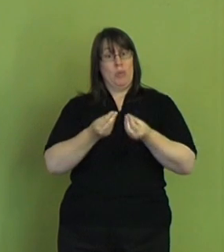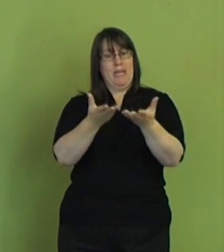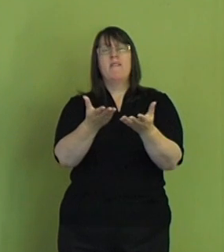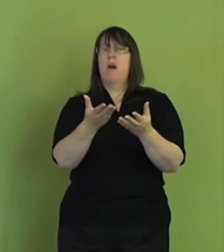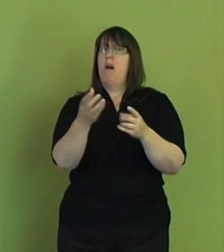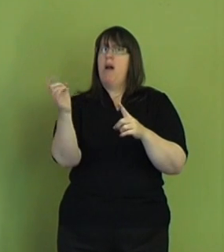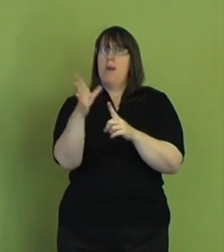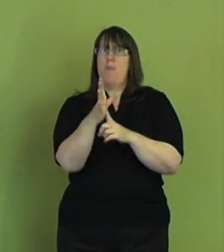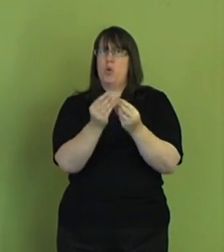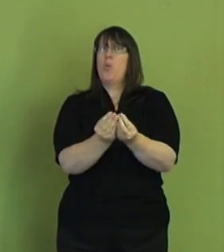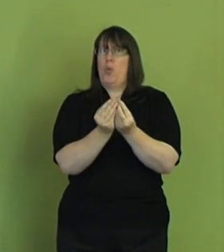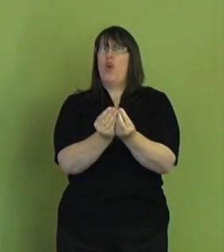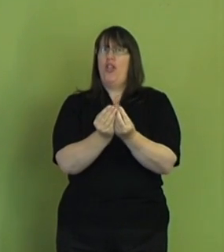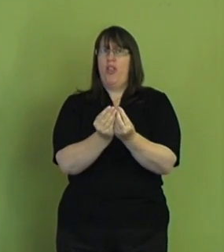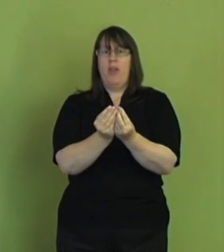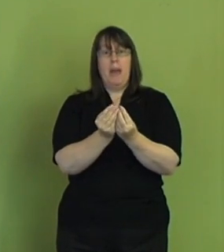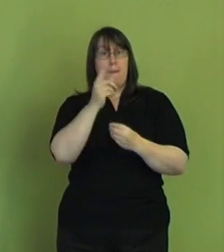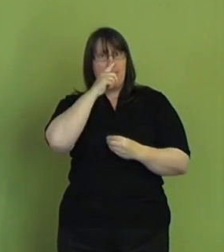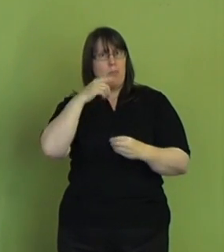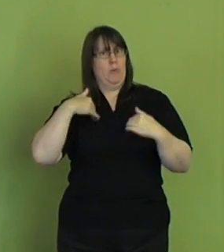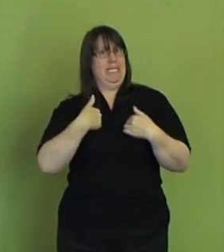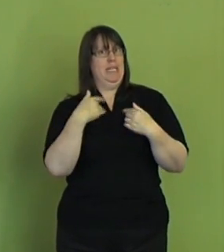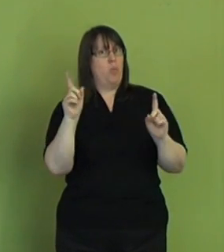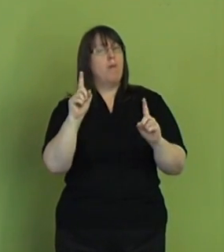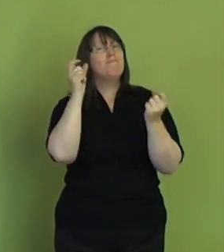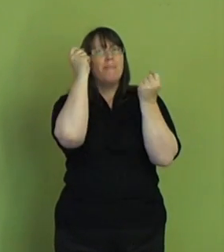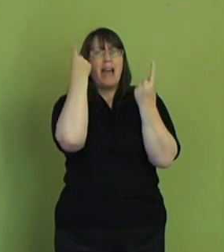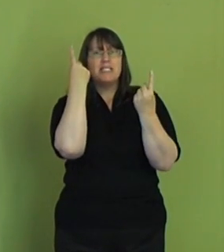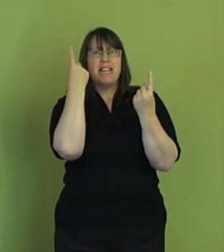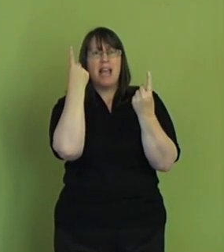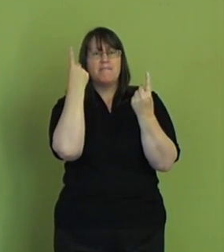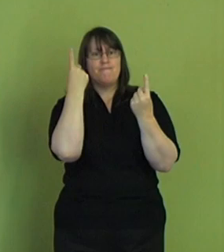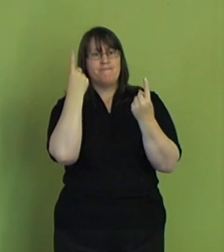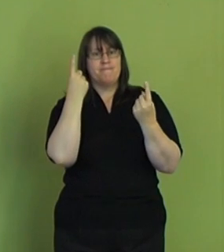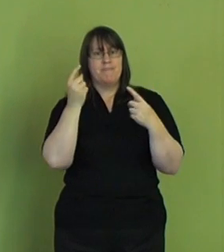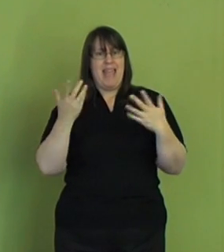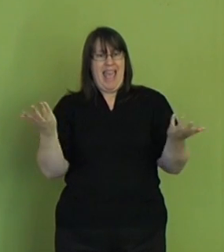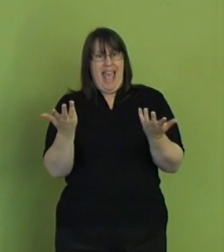People need to understand where they can access support,